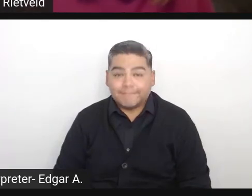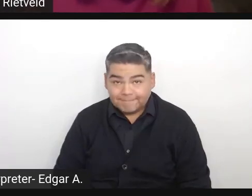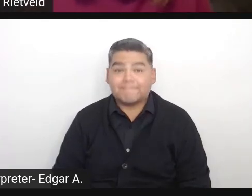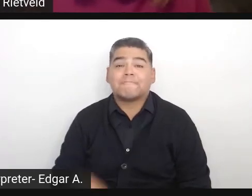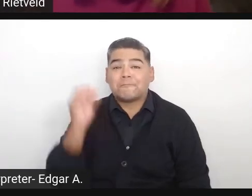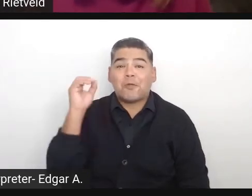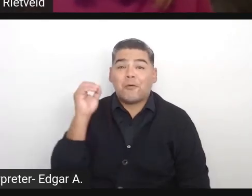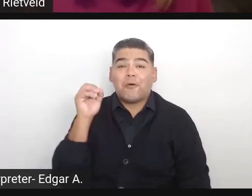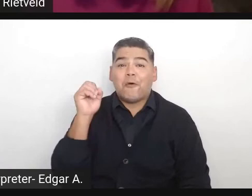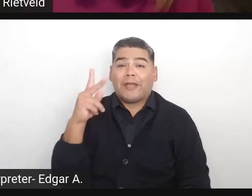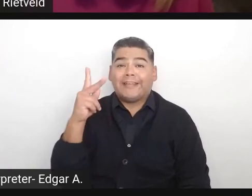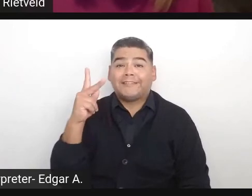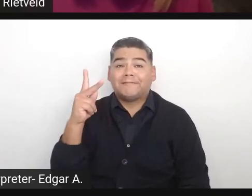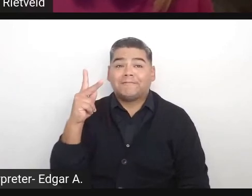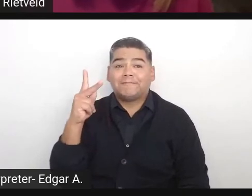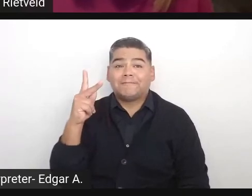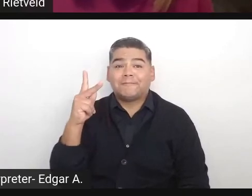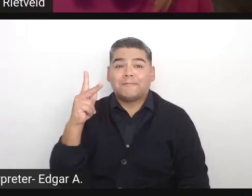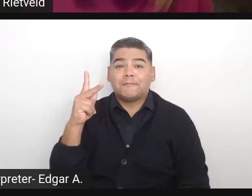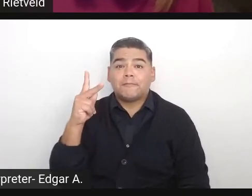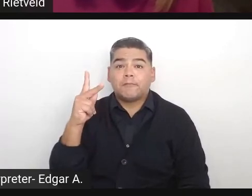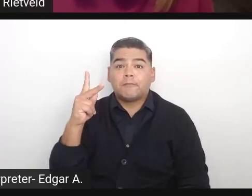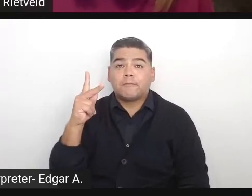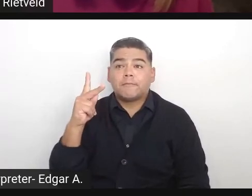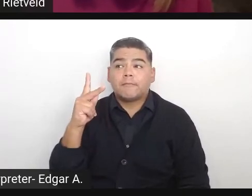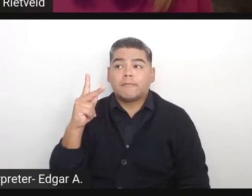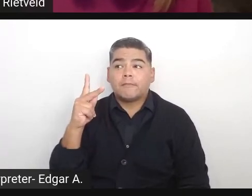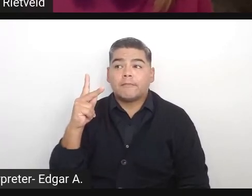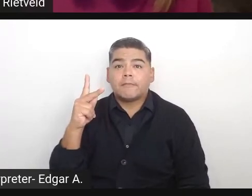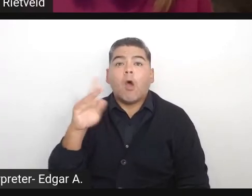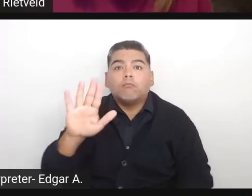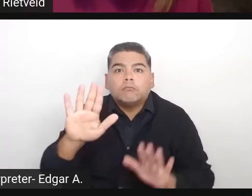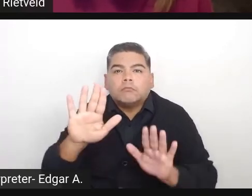All right. Well, it looks like-- Oh, here we go. We have another one coming in.